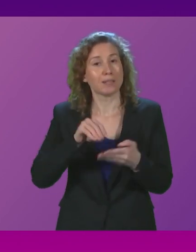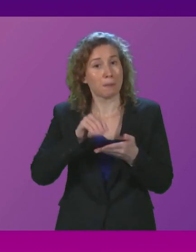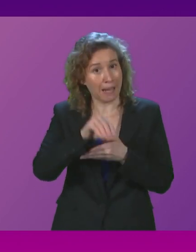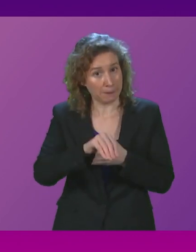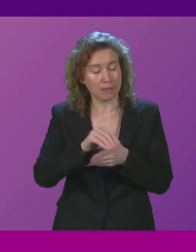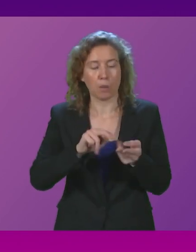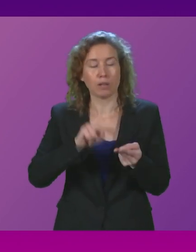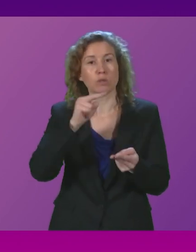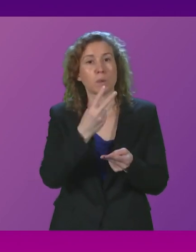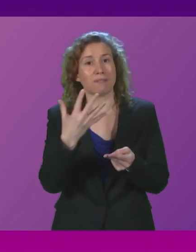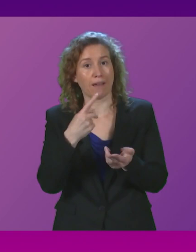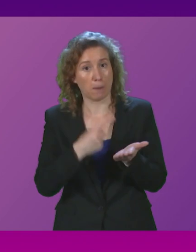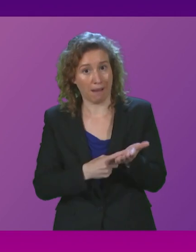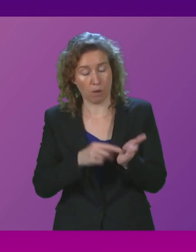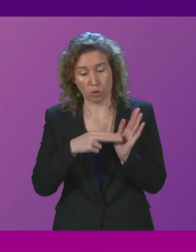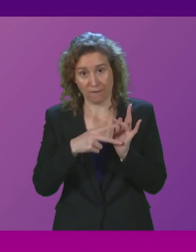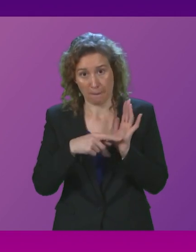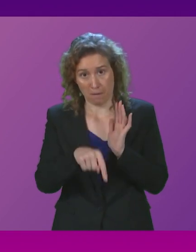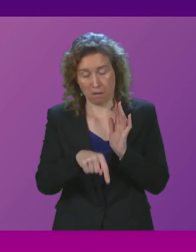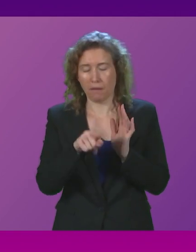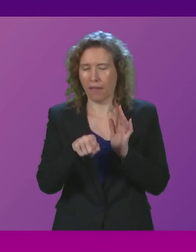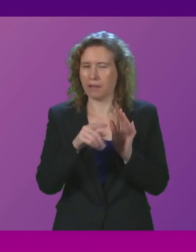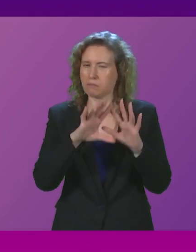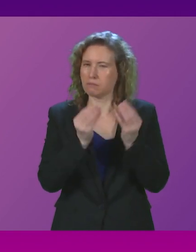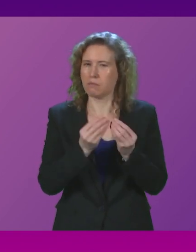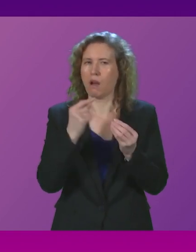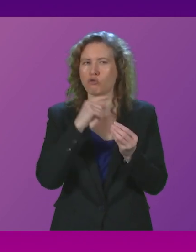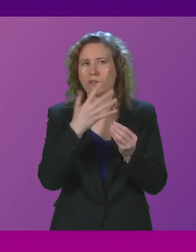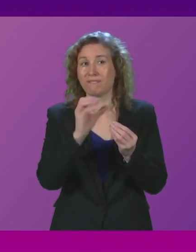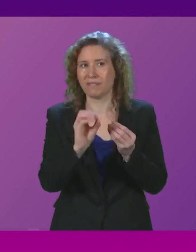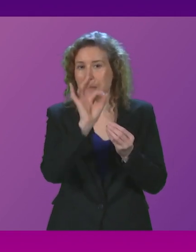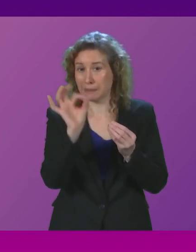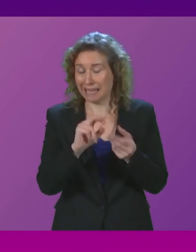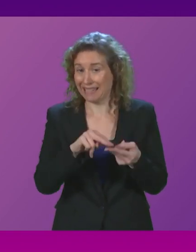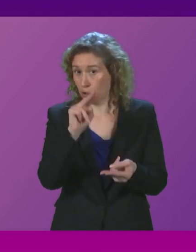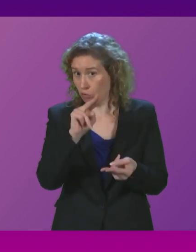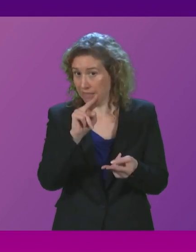to £25 in November, representing a 150 per cent increase within eight months.